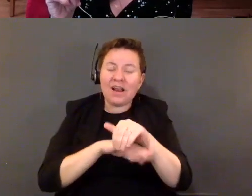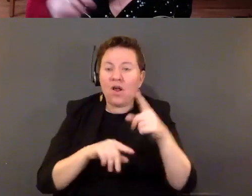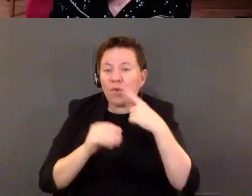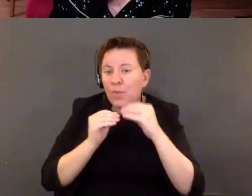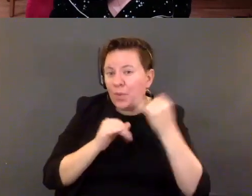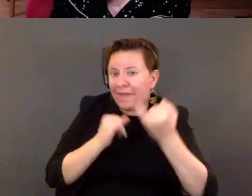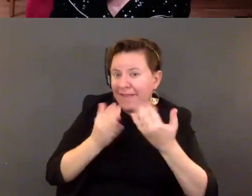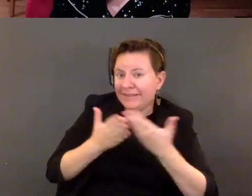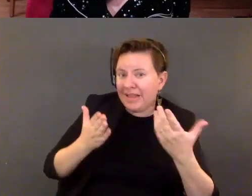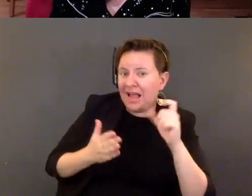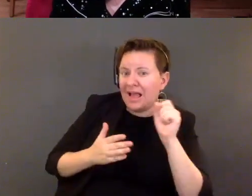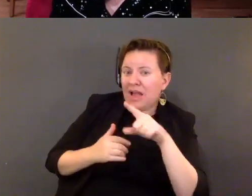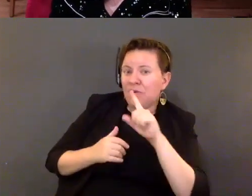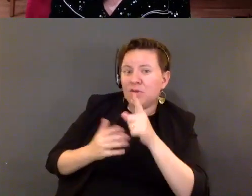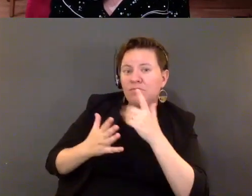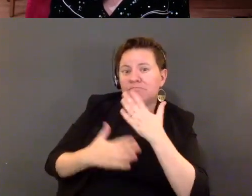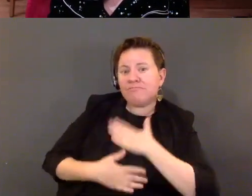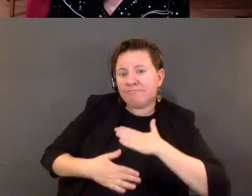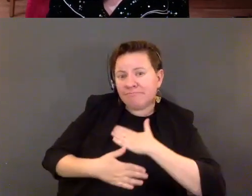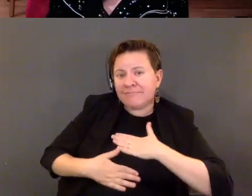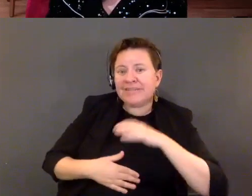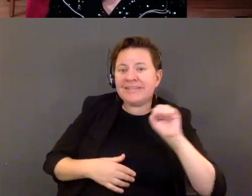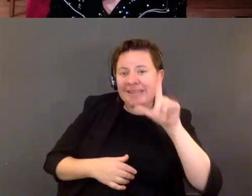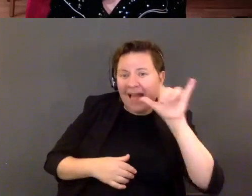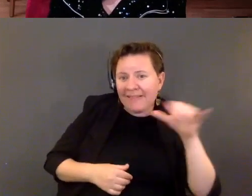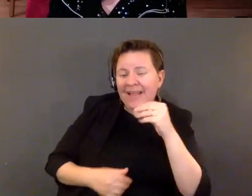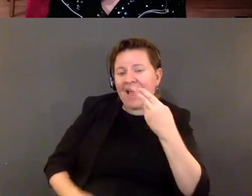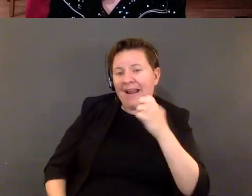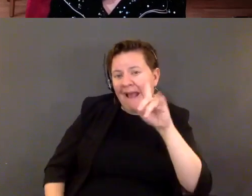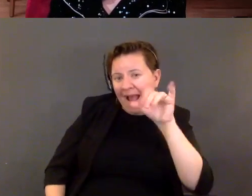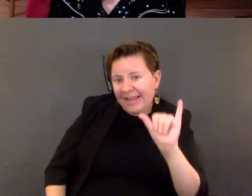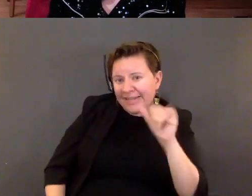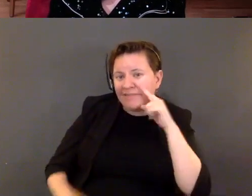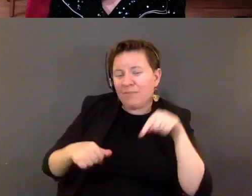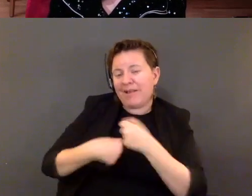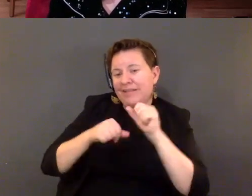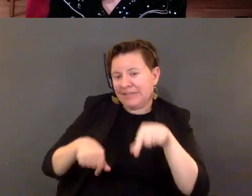i just really want to appreciate sally and heidi for making this accessible i'm